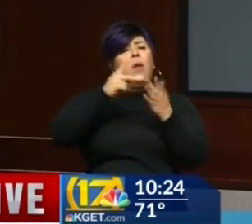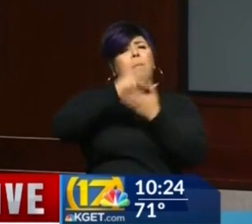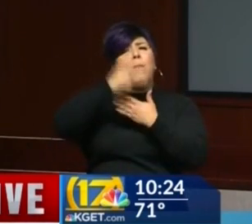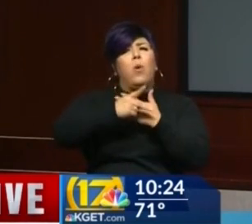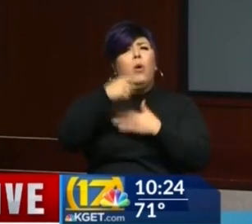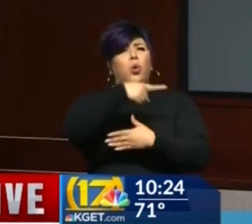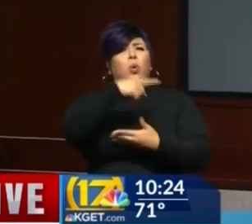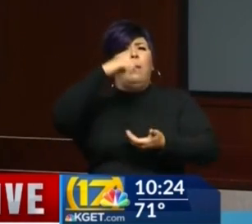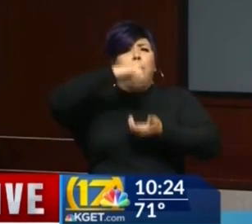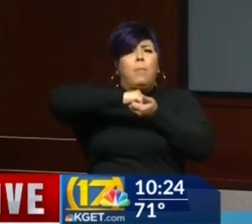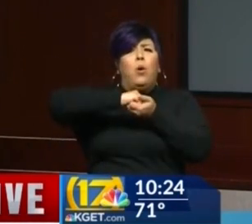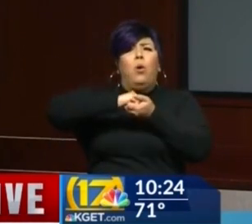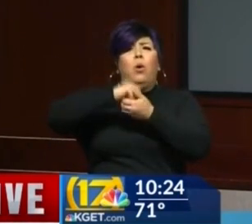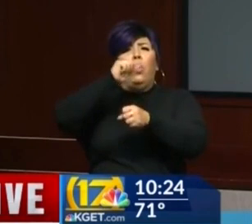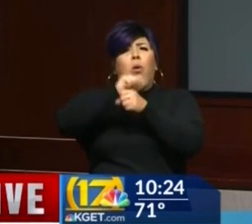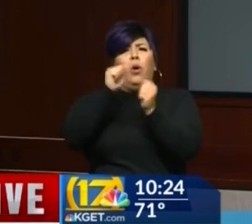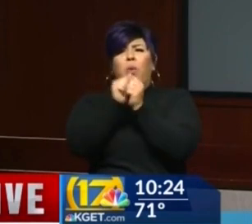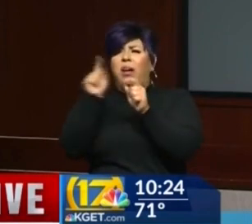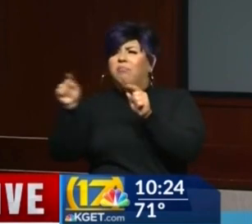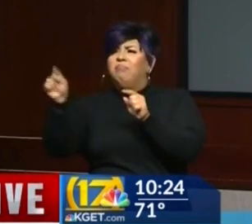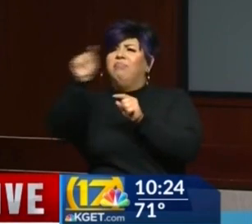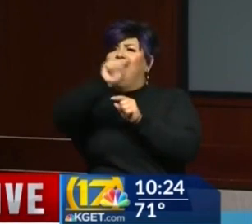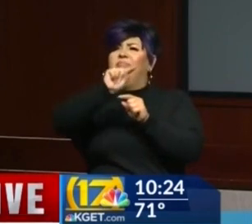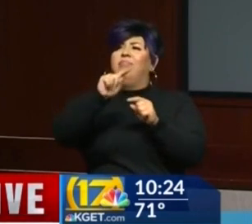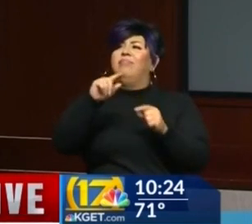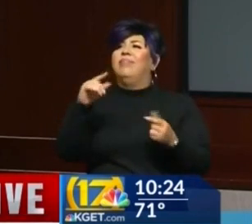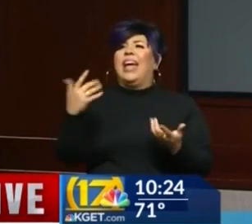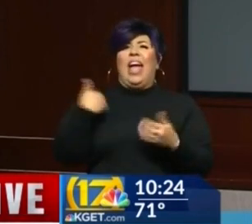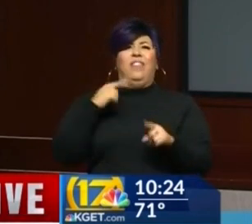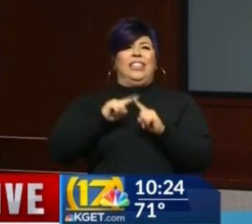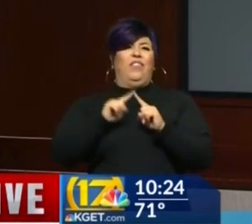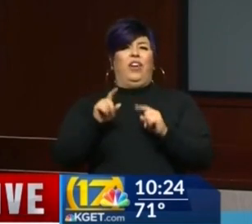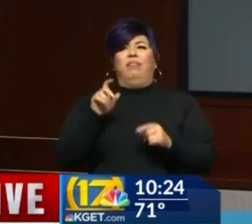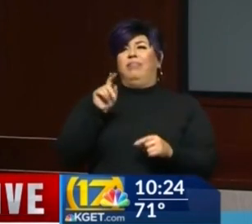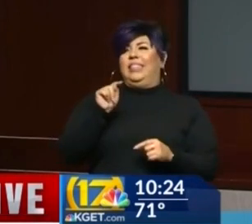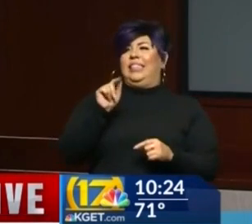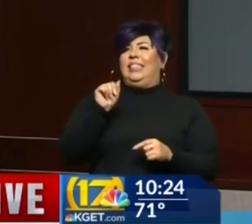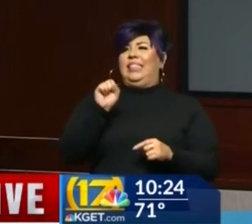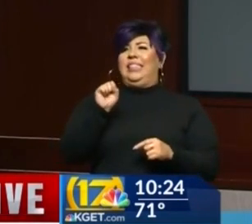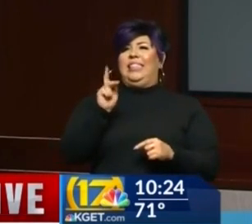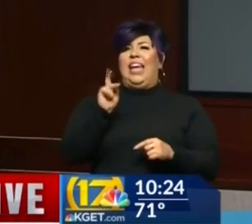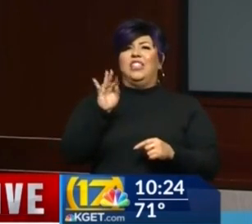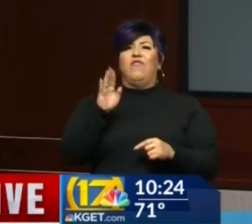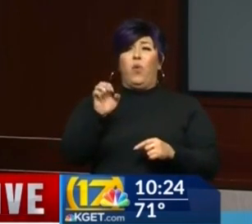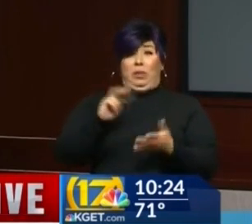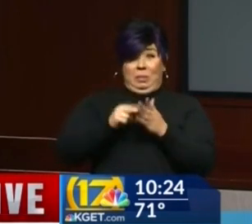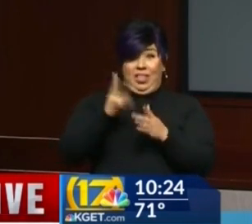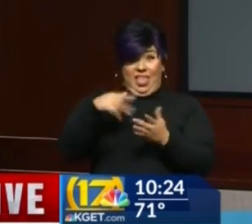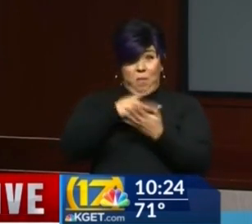IMPROVEMENT CAN BE ATTRIBUTED TO SOME OF THE PROGRAMS YOU